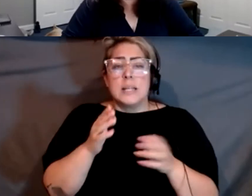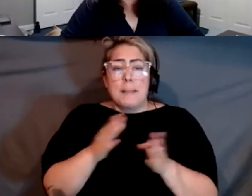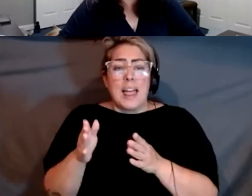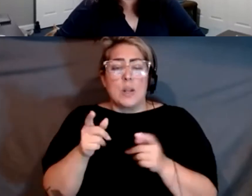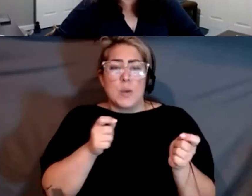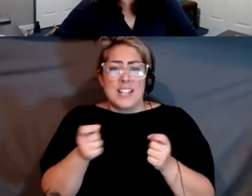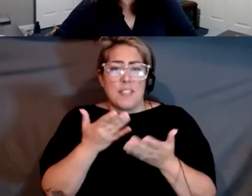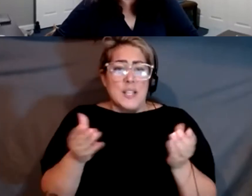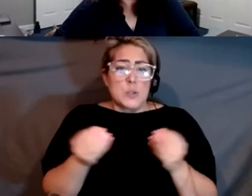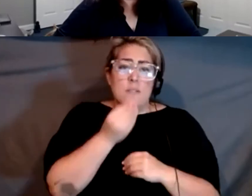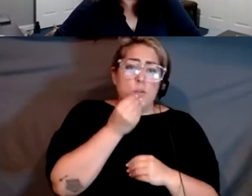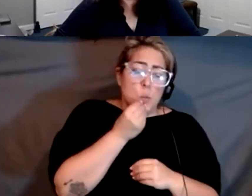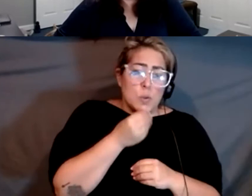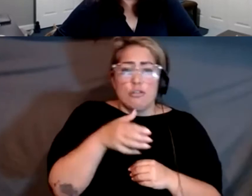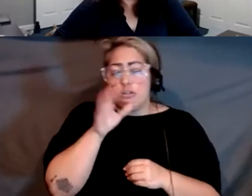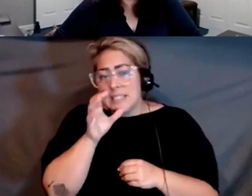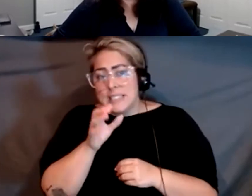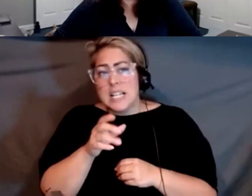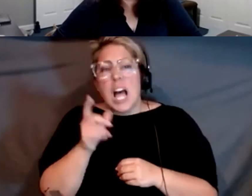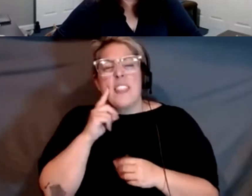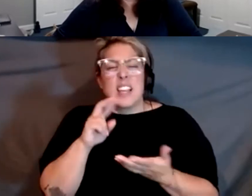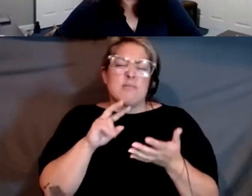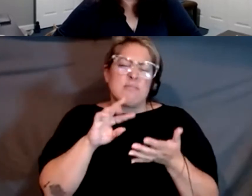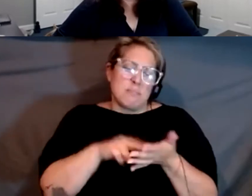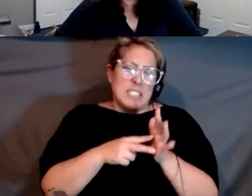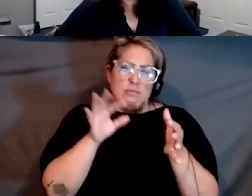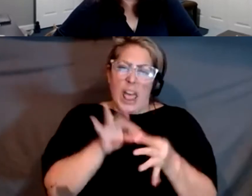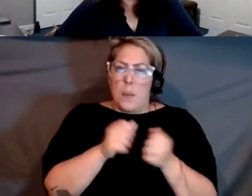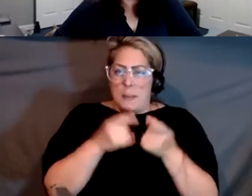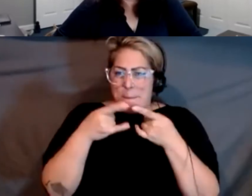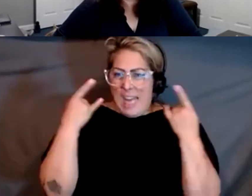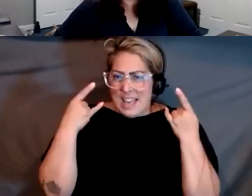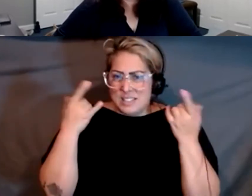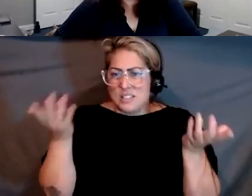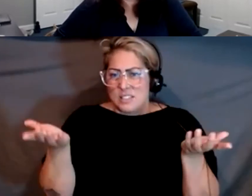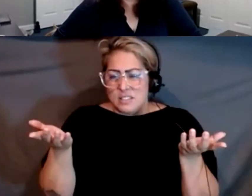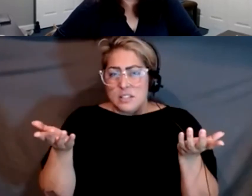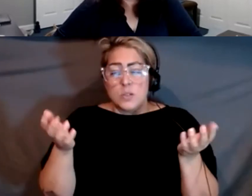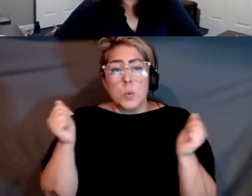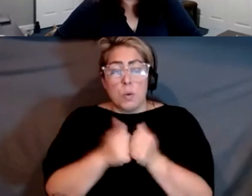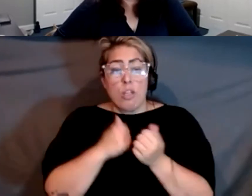in terms of masking. With all of the new requirements and everything.